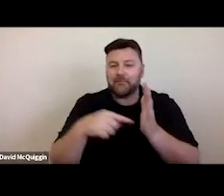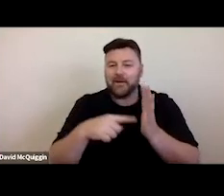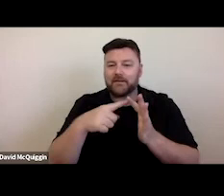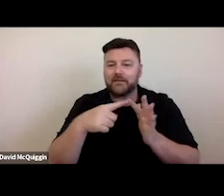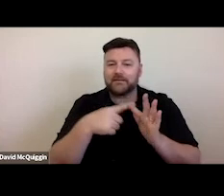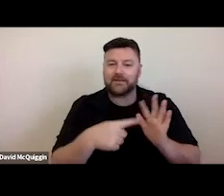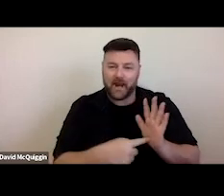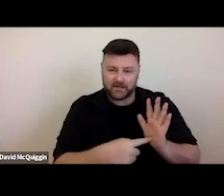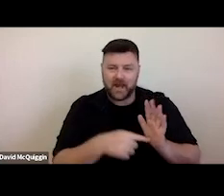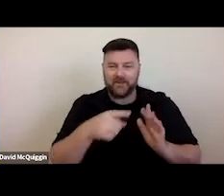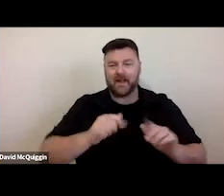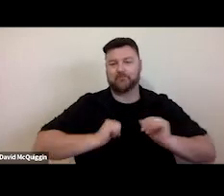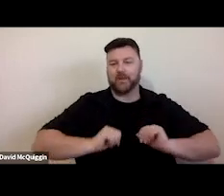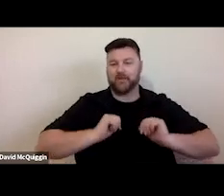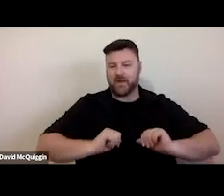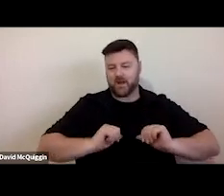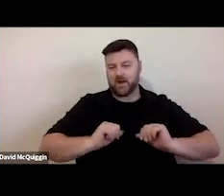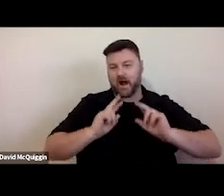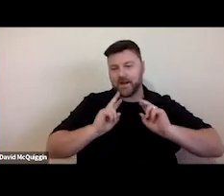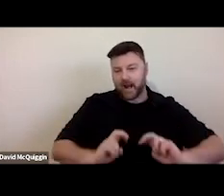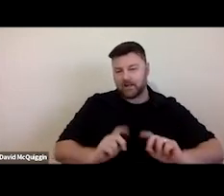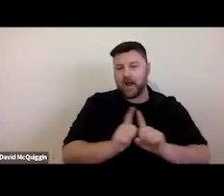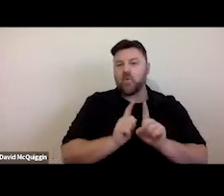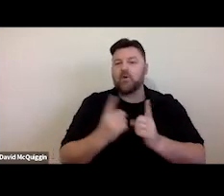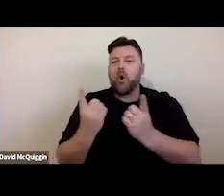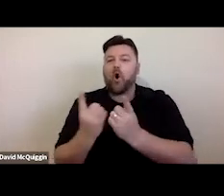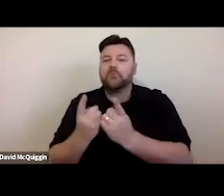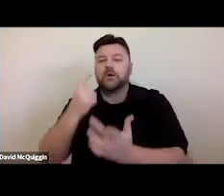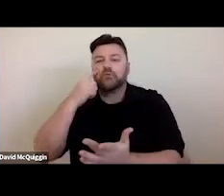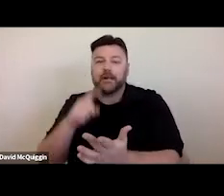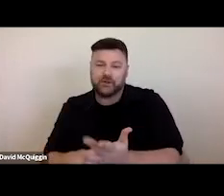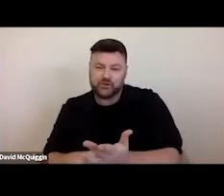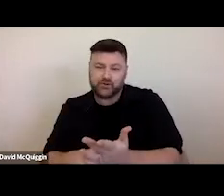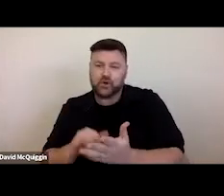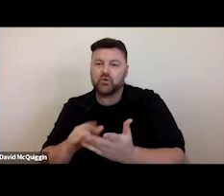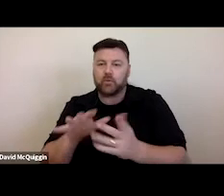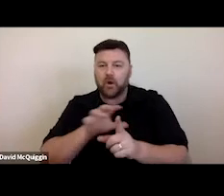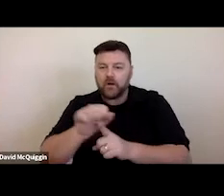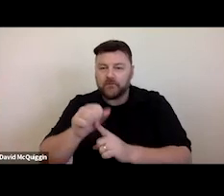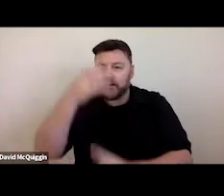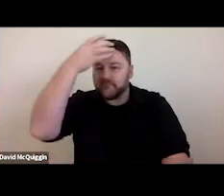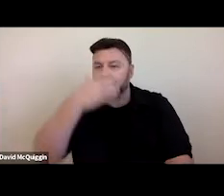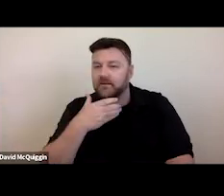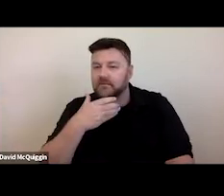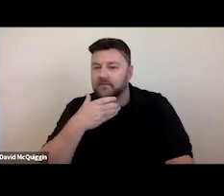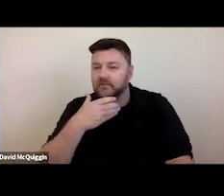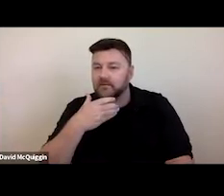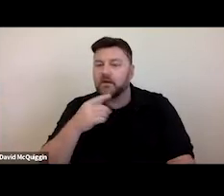analysis but it is object recognition. It identifies people's faces in videos and photos.